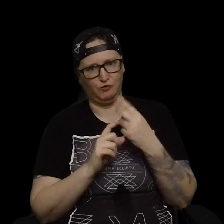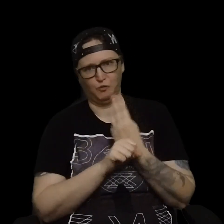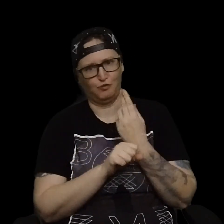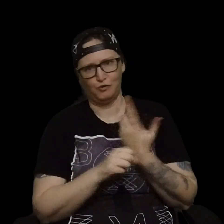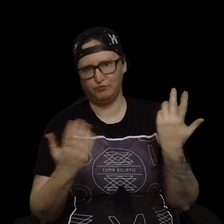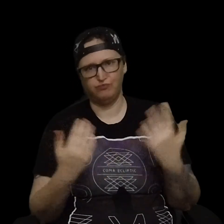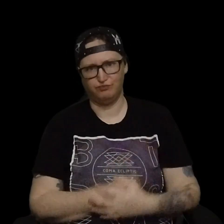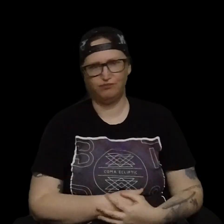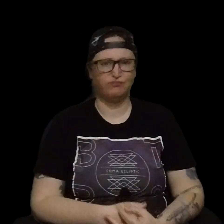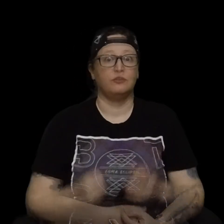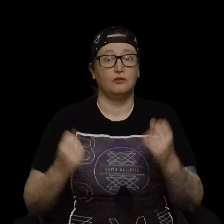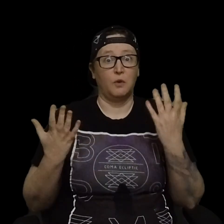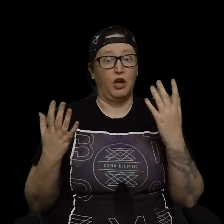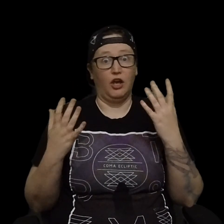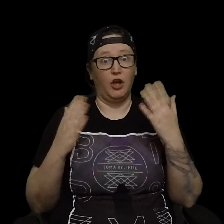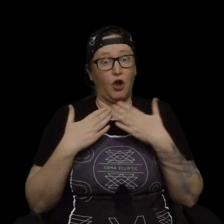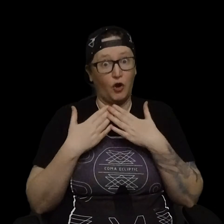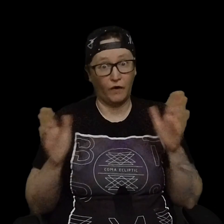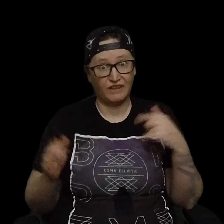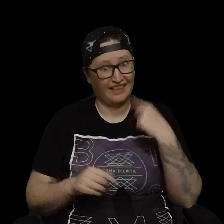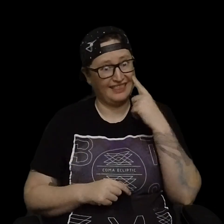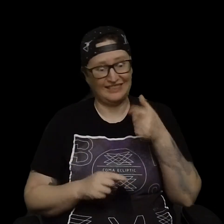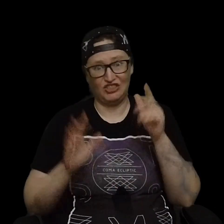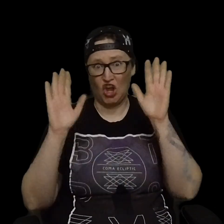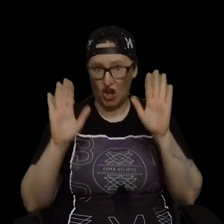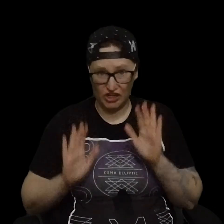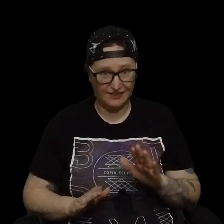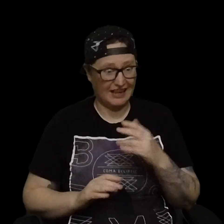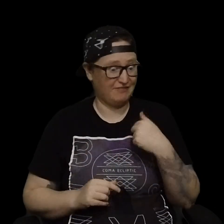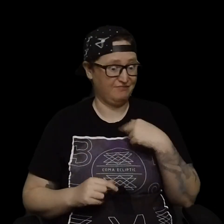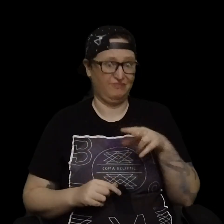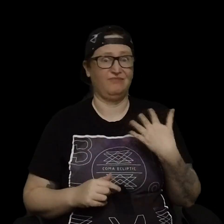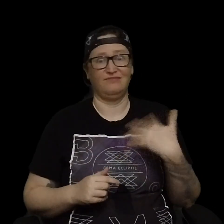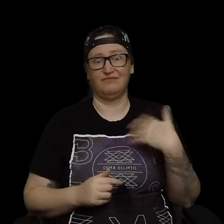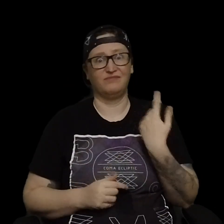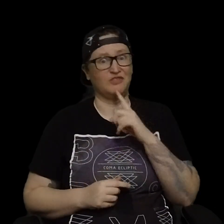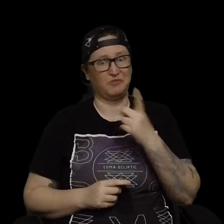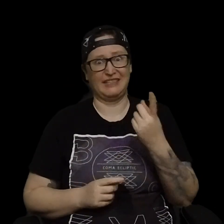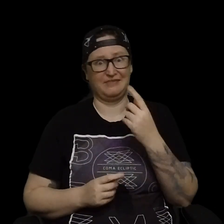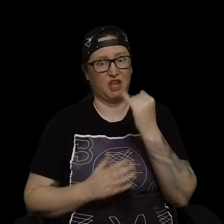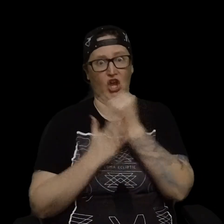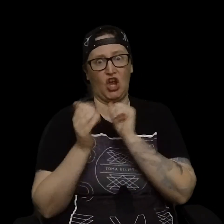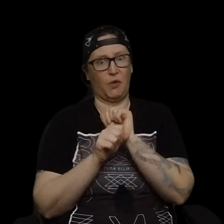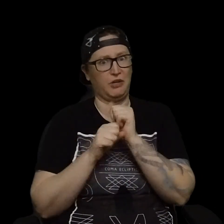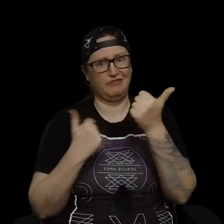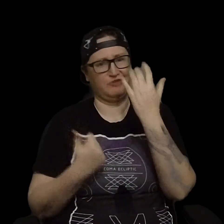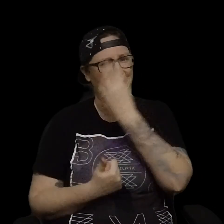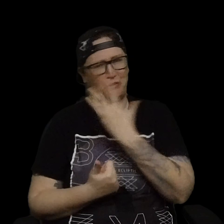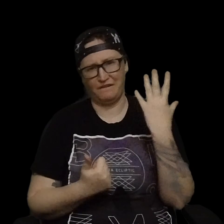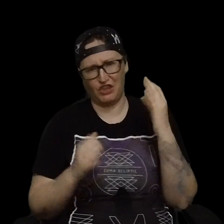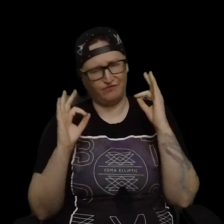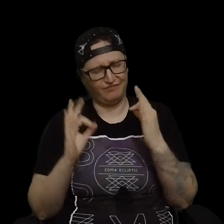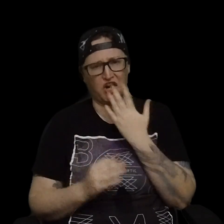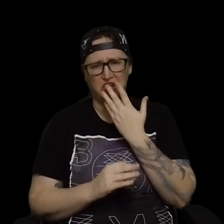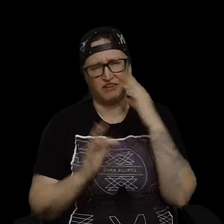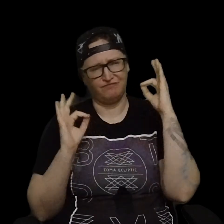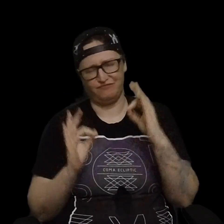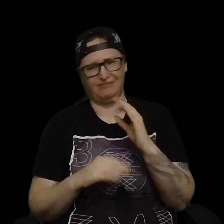this is really easy to use so overall i think this is awesome I mean the artwork is beautiful